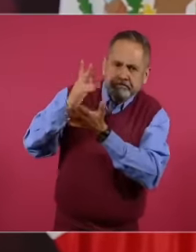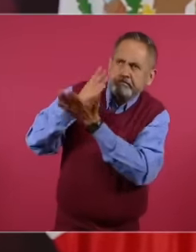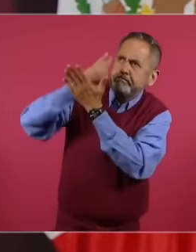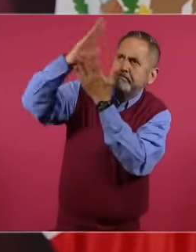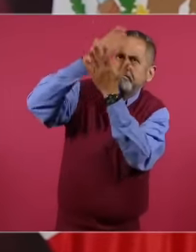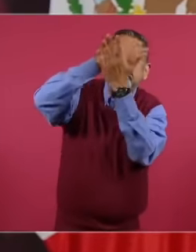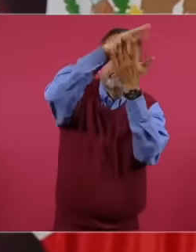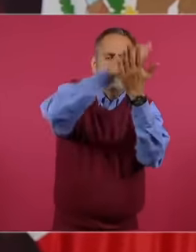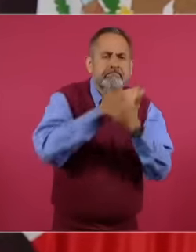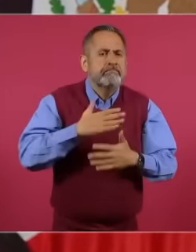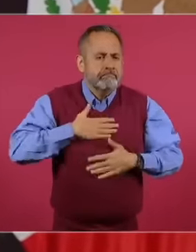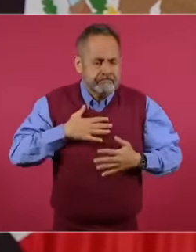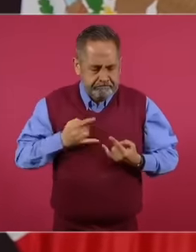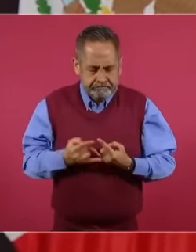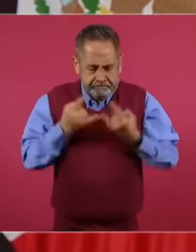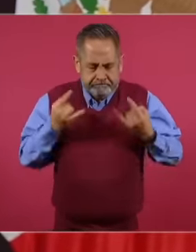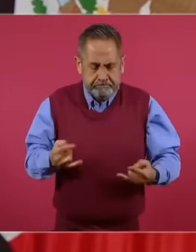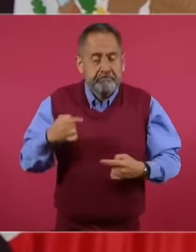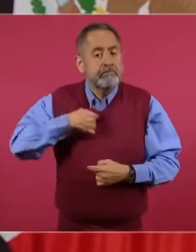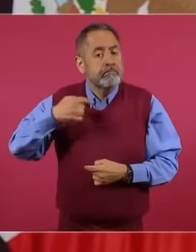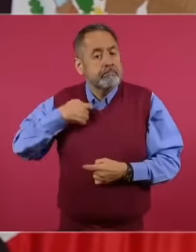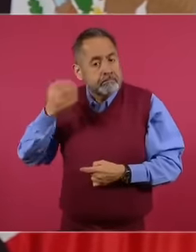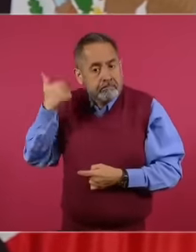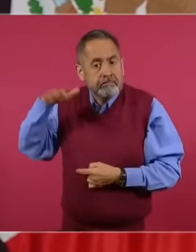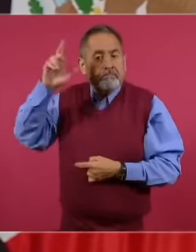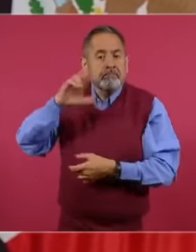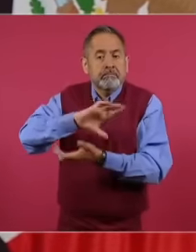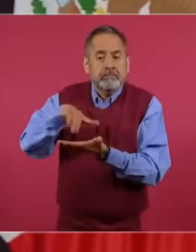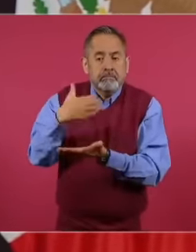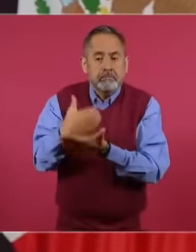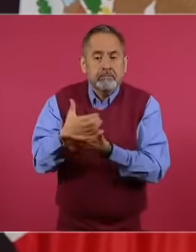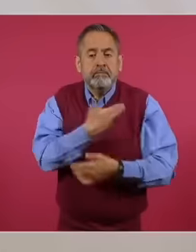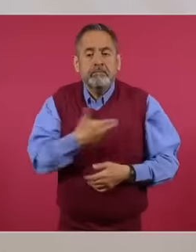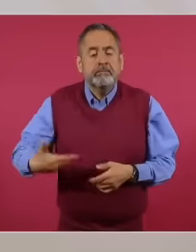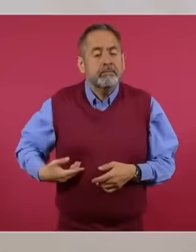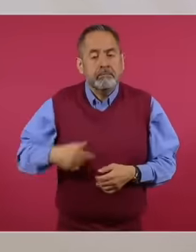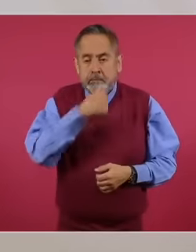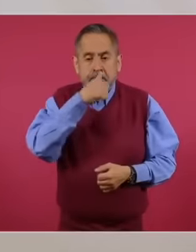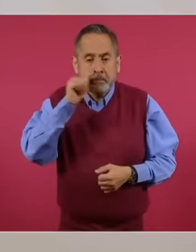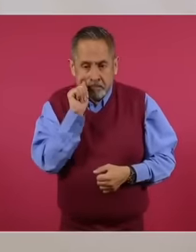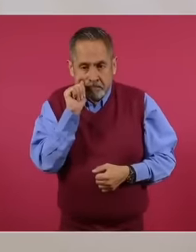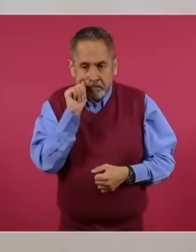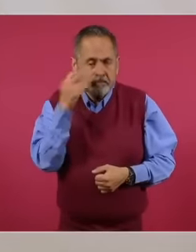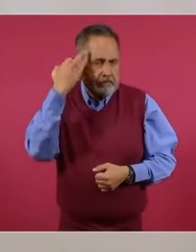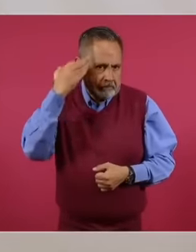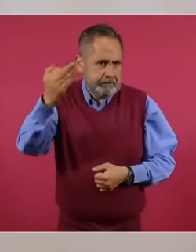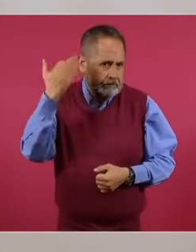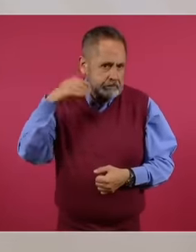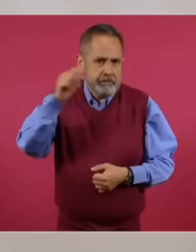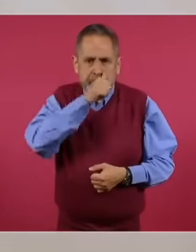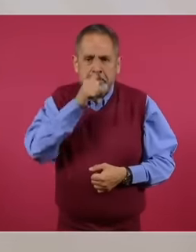time of the restored Republic during the time of President Juárez. According to the constitution of